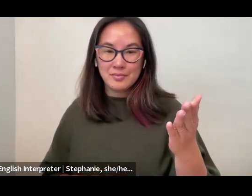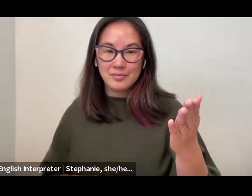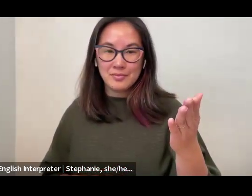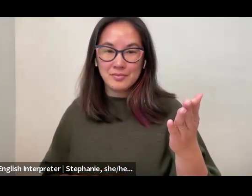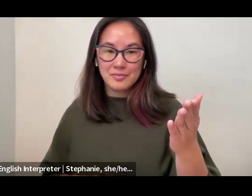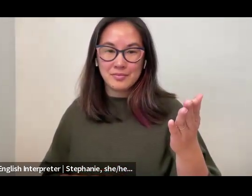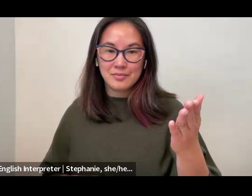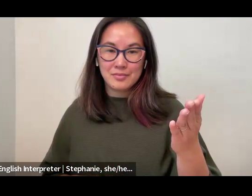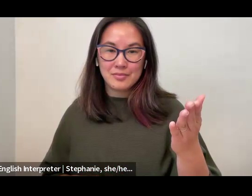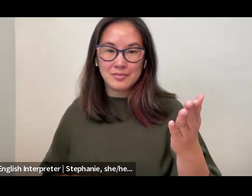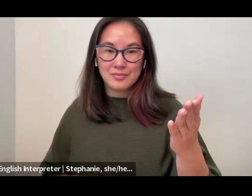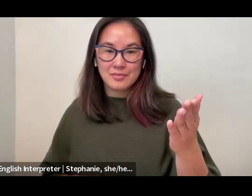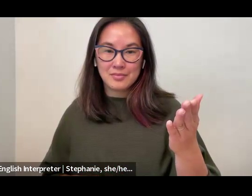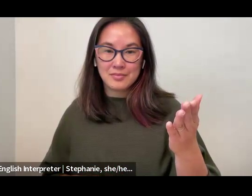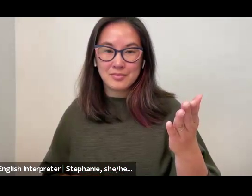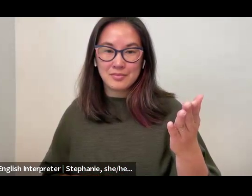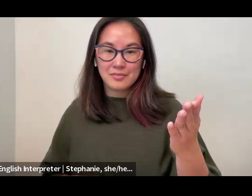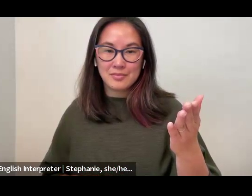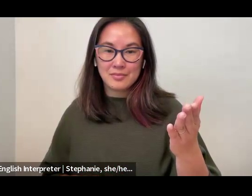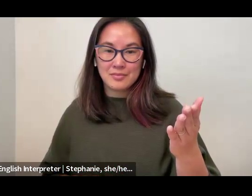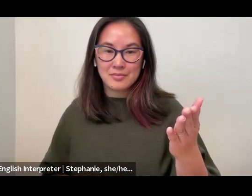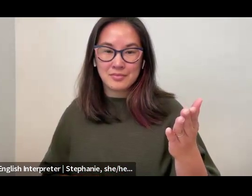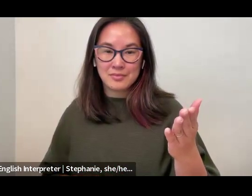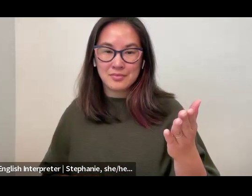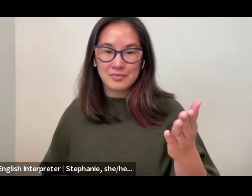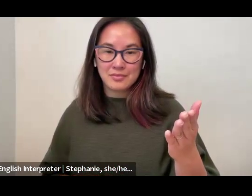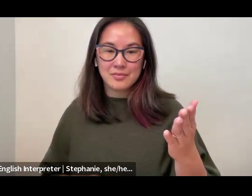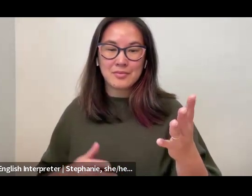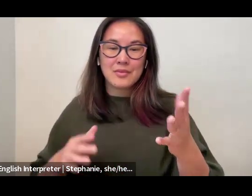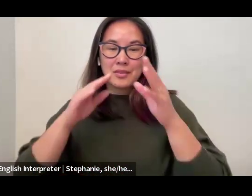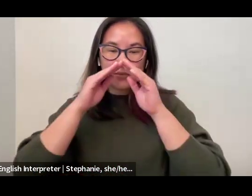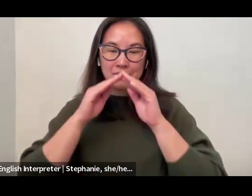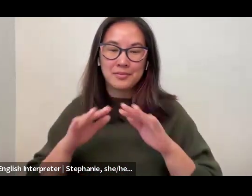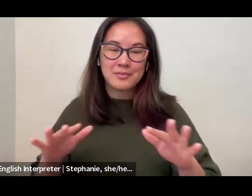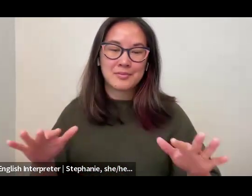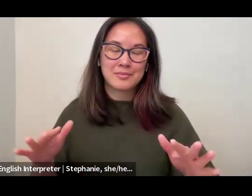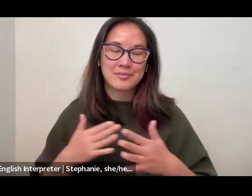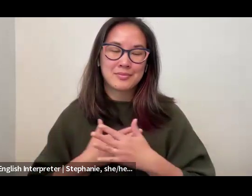Up to you. And relax. Nicely done.